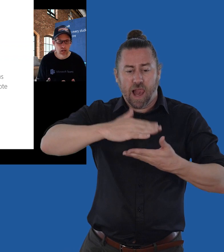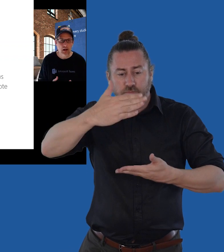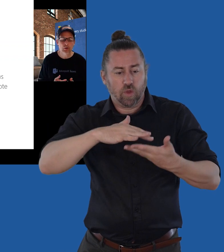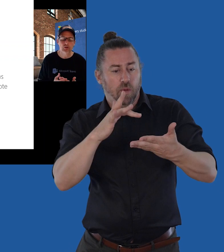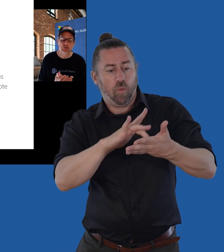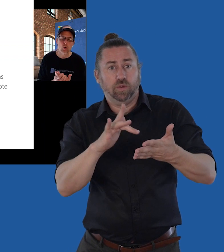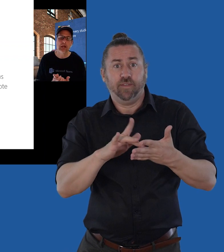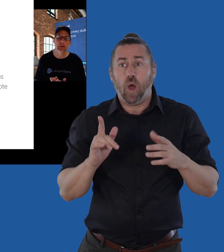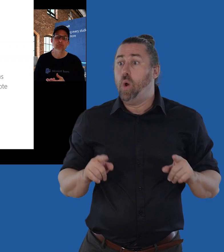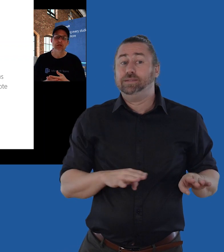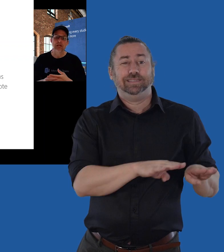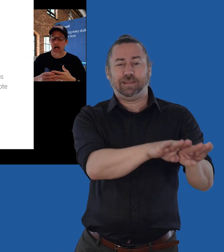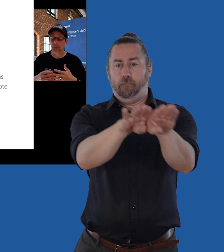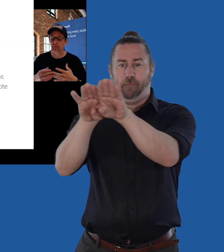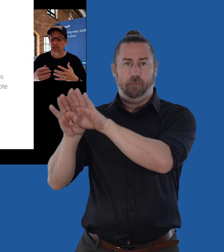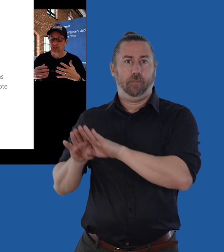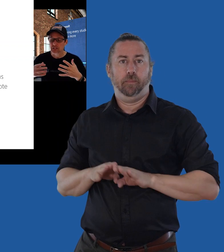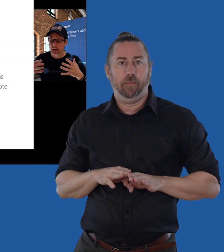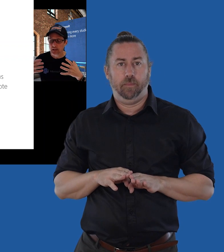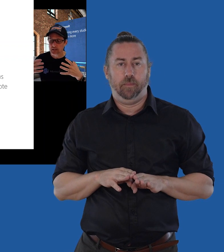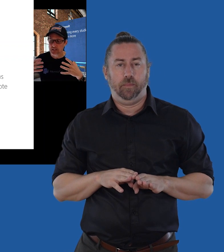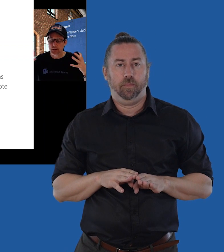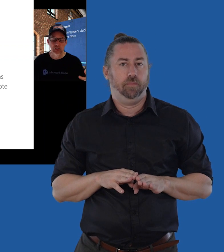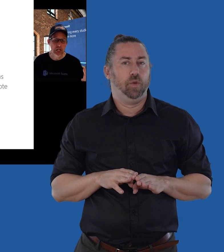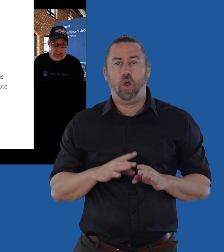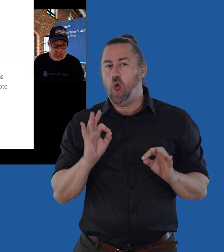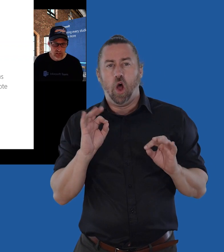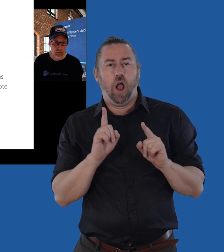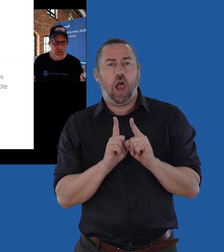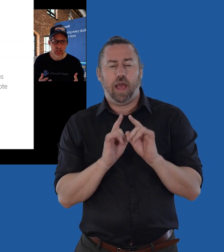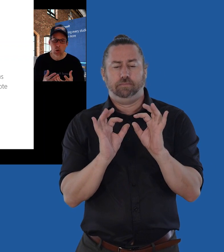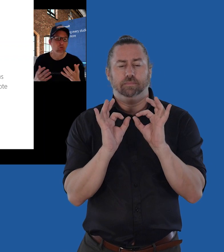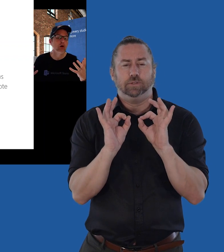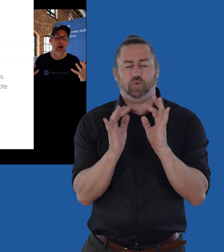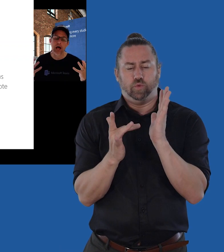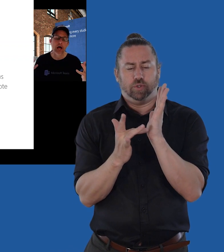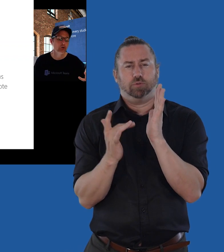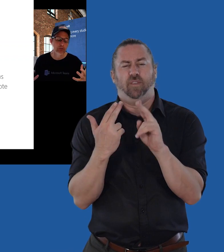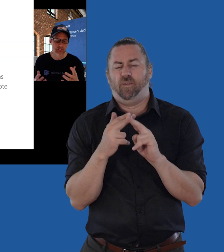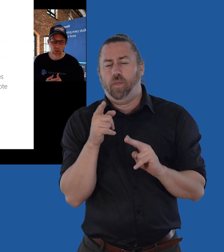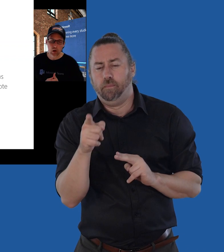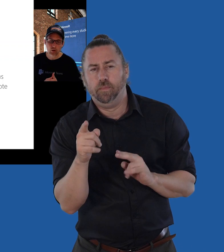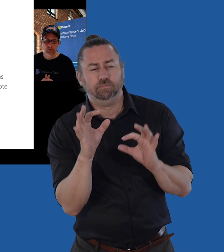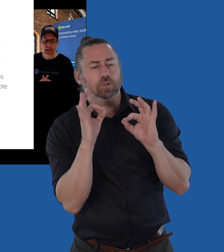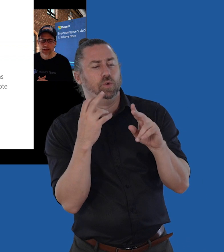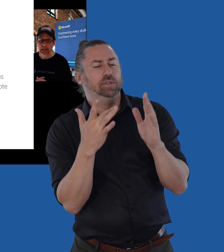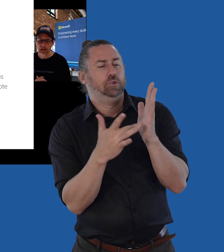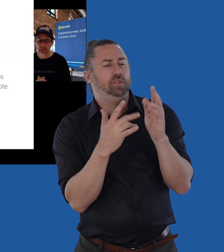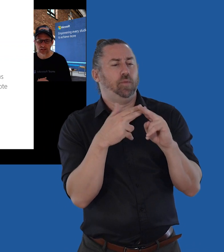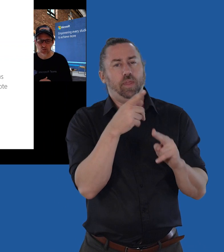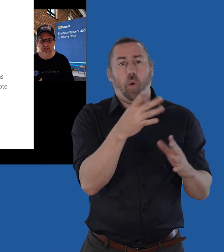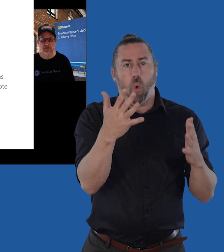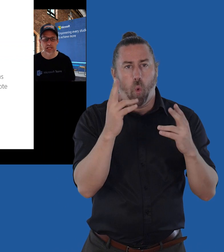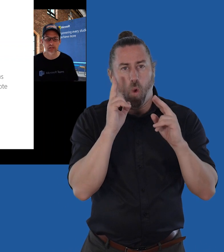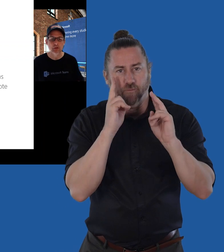Alright, we're not talking about specialized technology, although 100% we welcome that if that's what's needed.